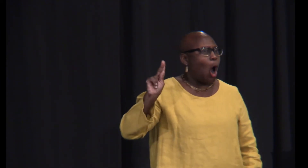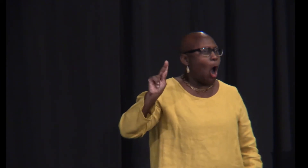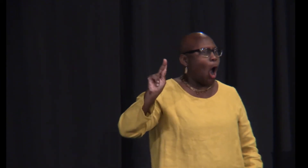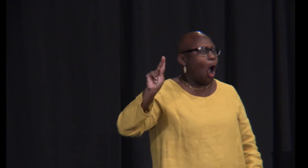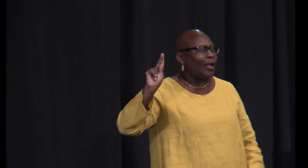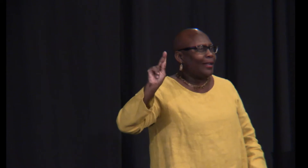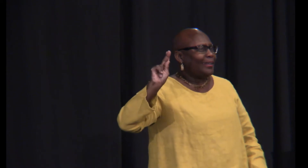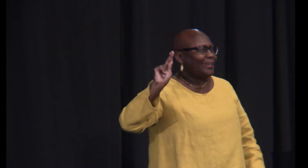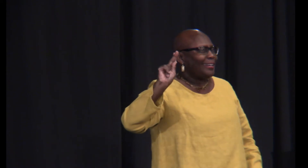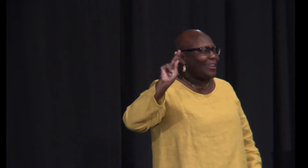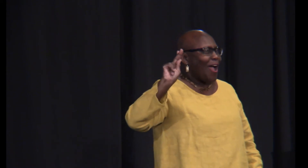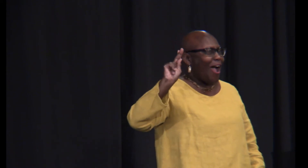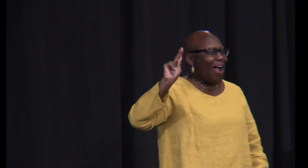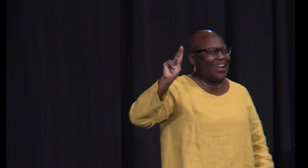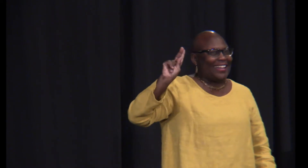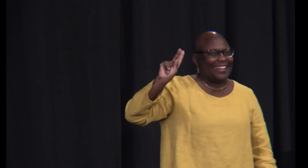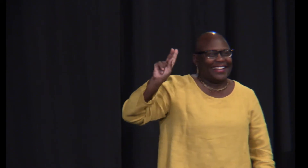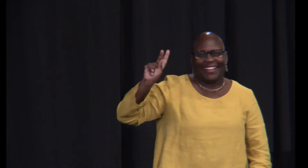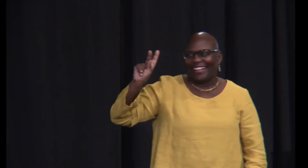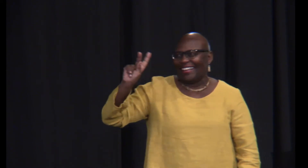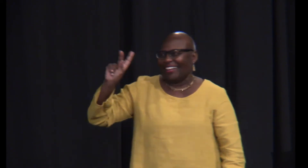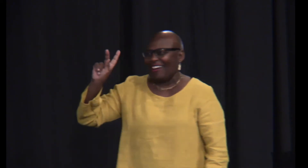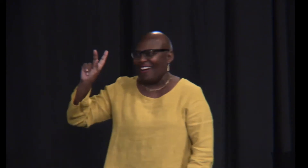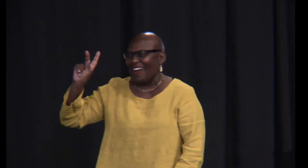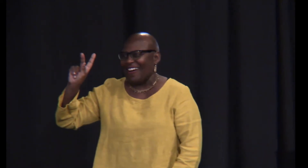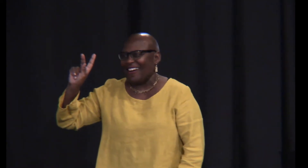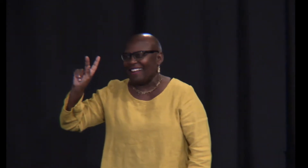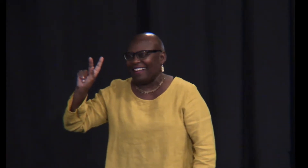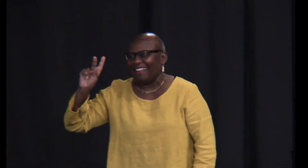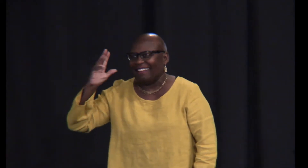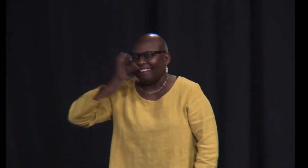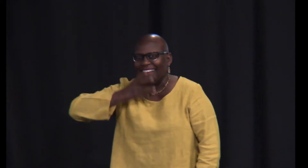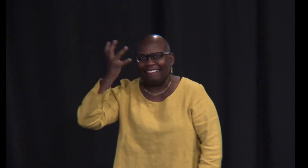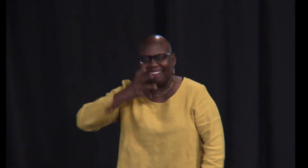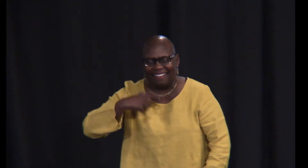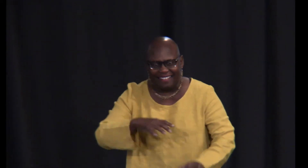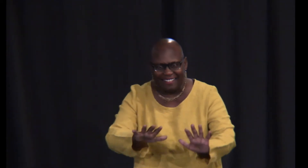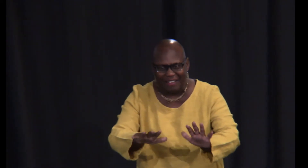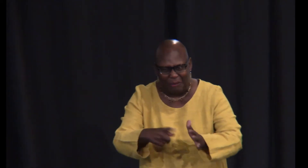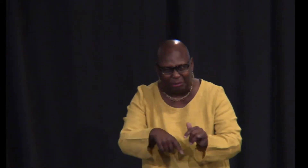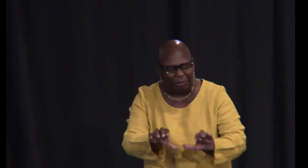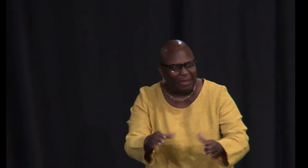Wow! When I ask them what they're doing at Gallaudet,